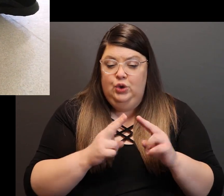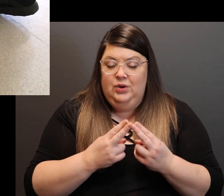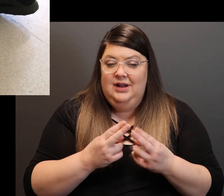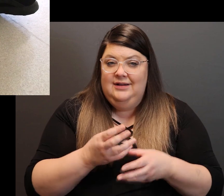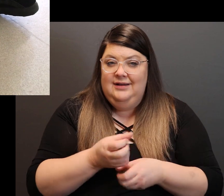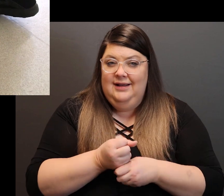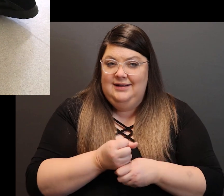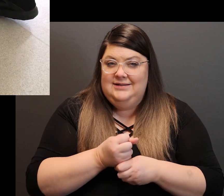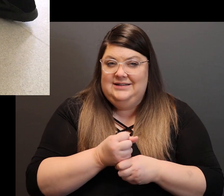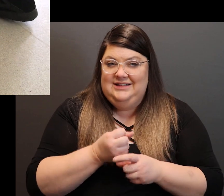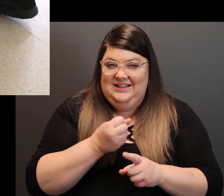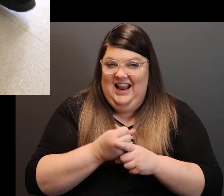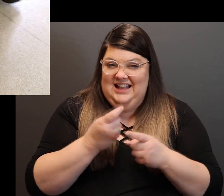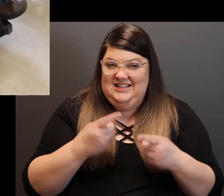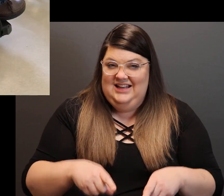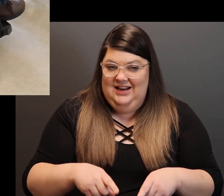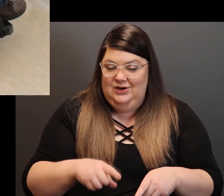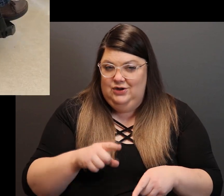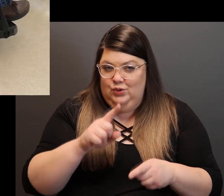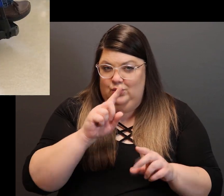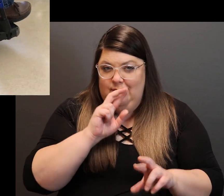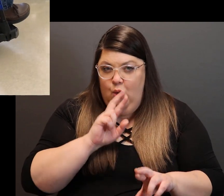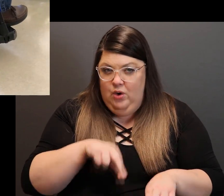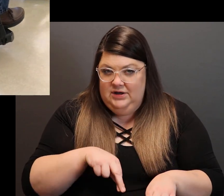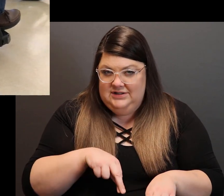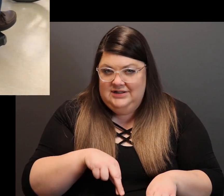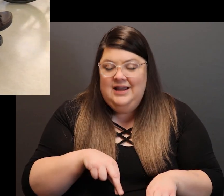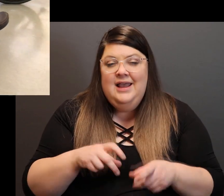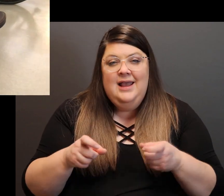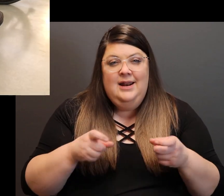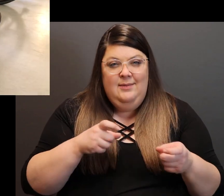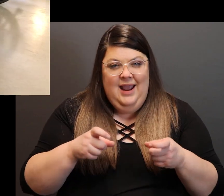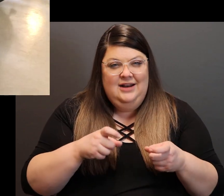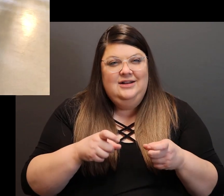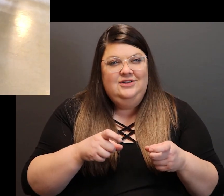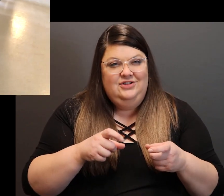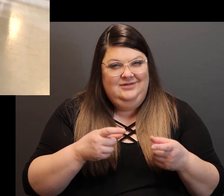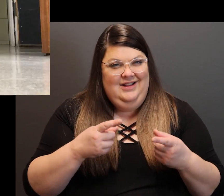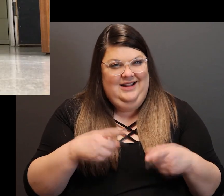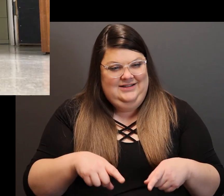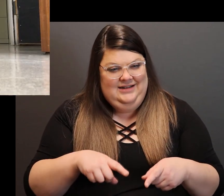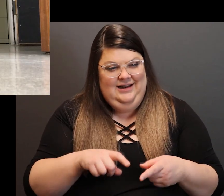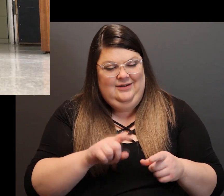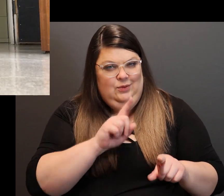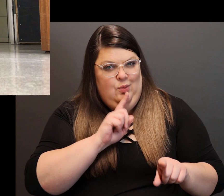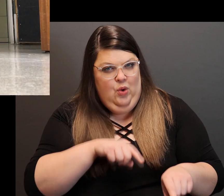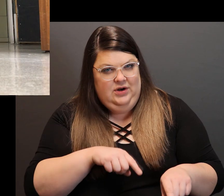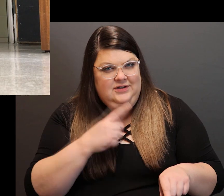and investigates incidents for members who live in group homes or receive services. [Woman] There you go.